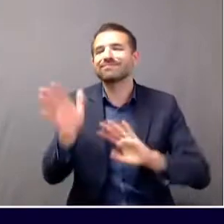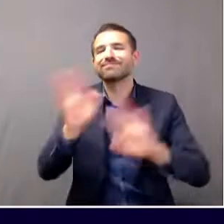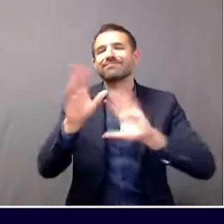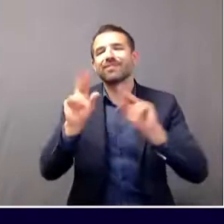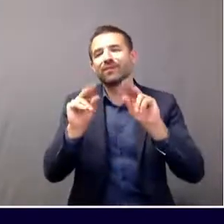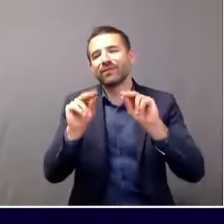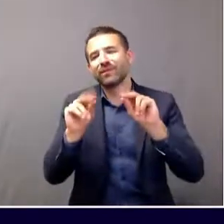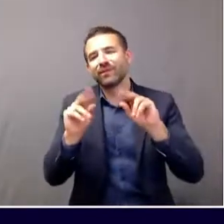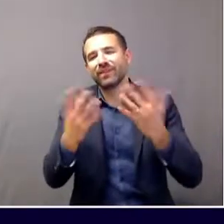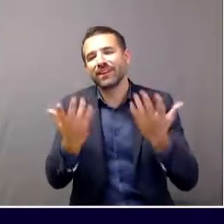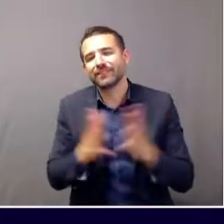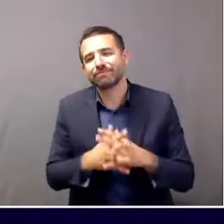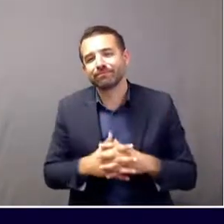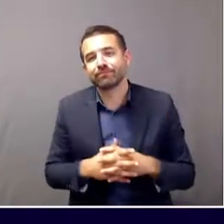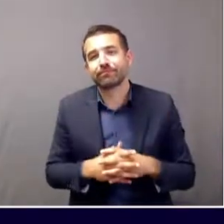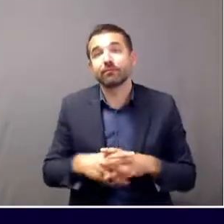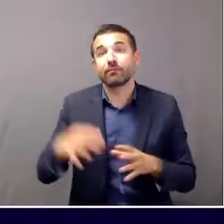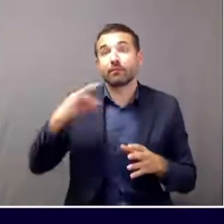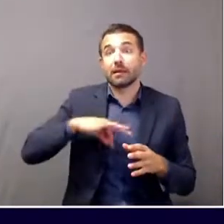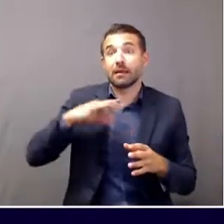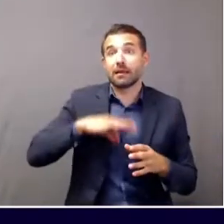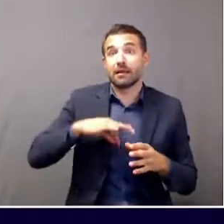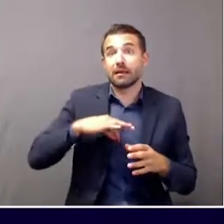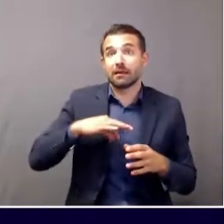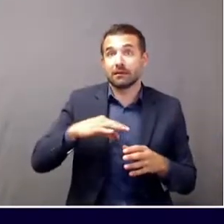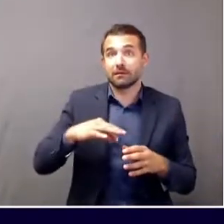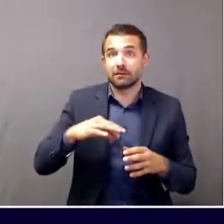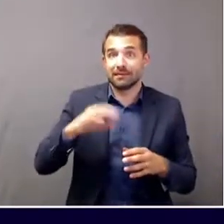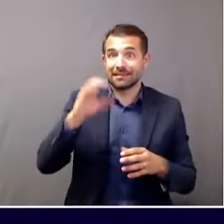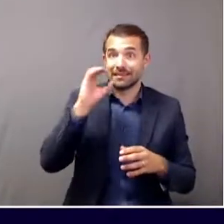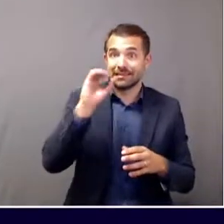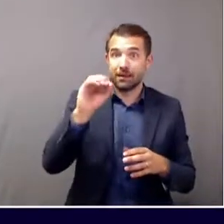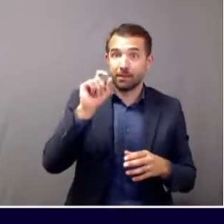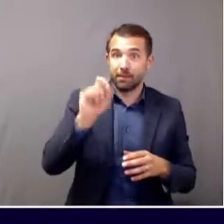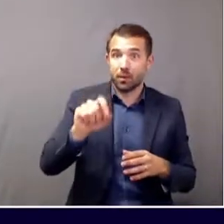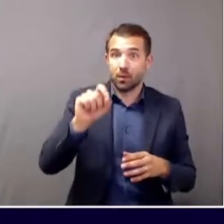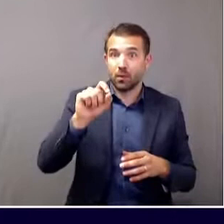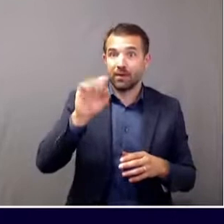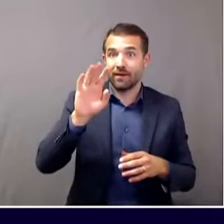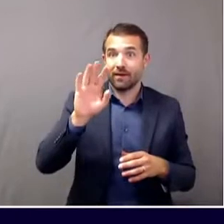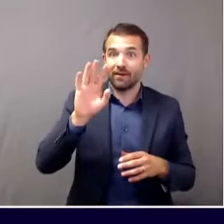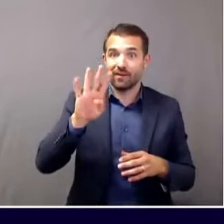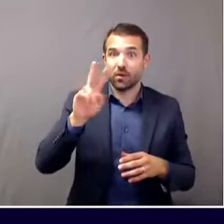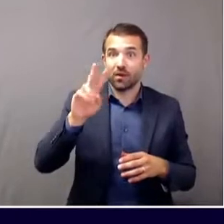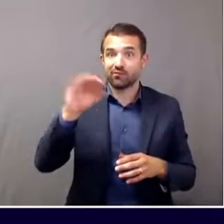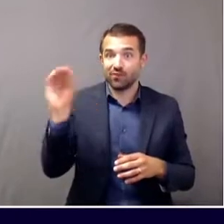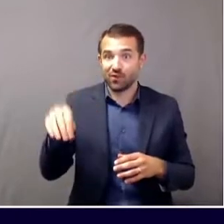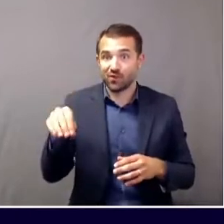has zero point four percent or